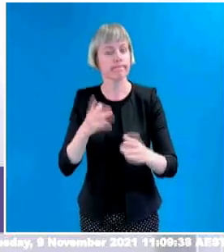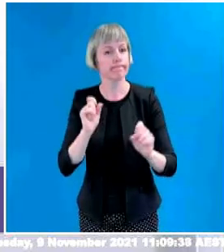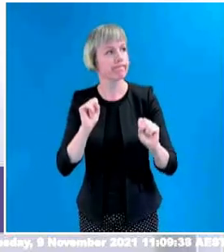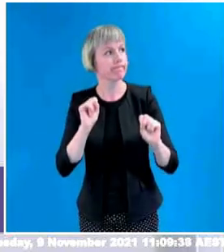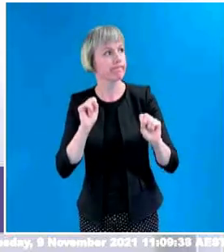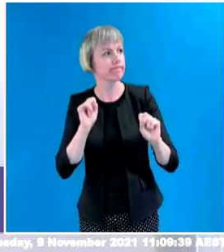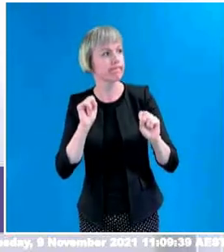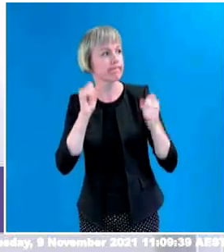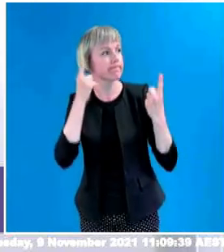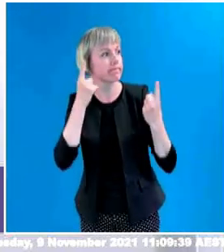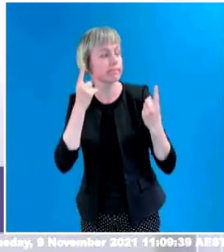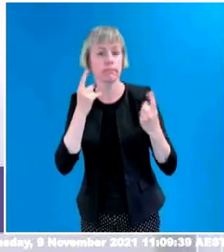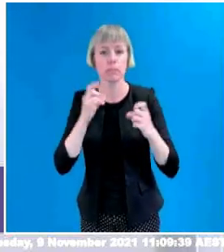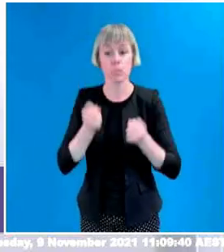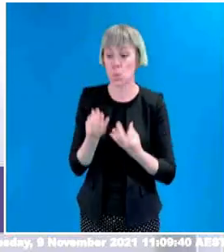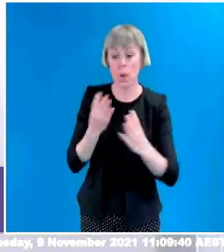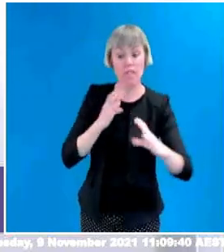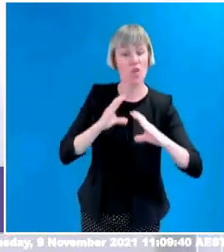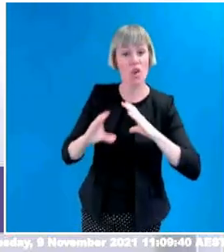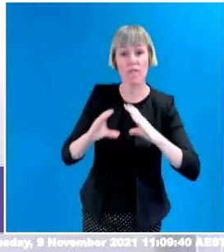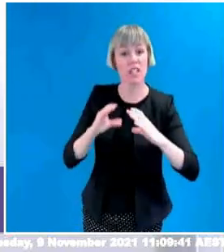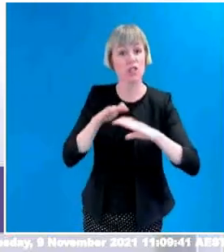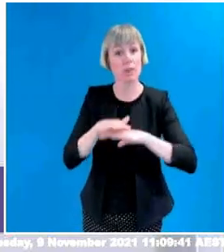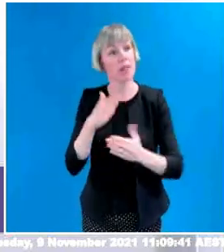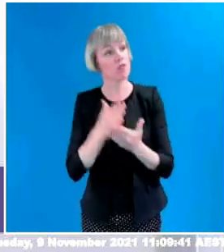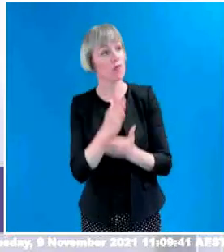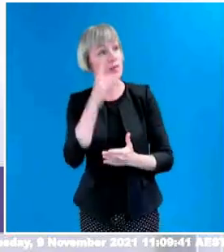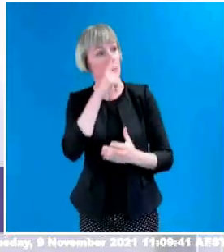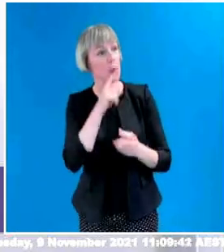discussion around the rights of persons with disabilities.